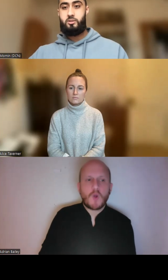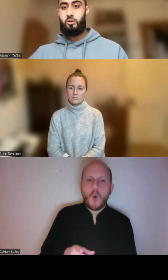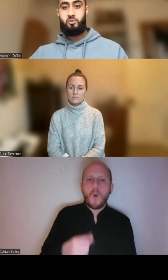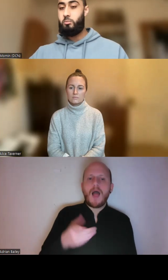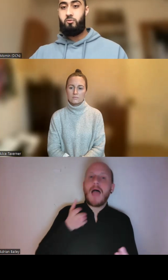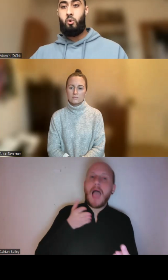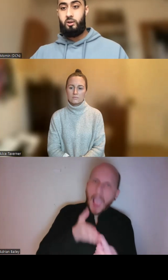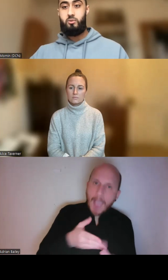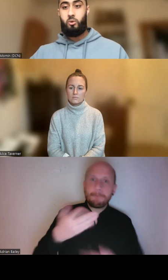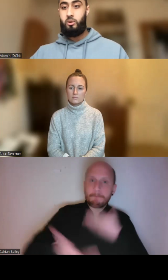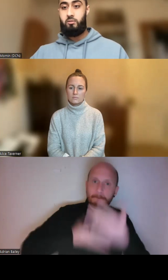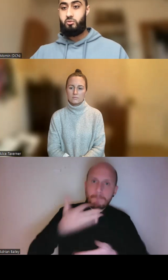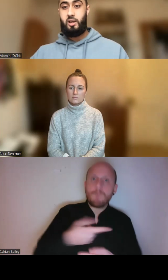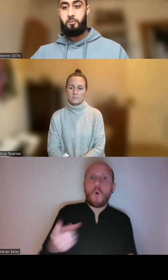so it's suitable for all levels really.